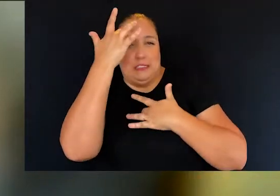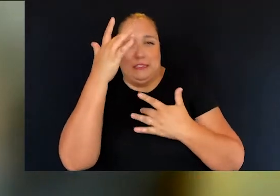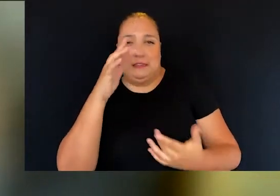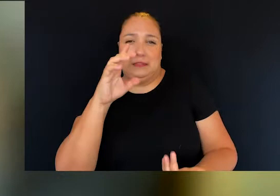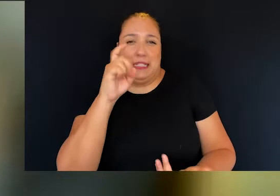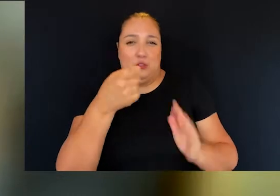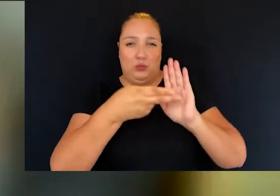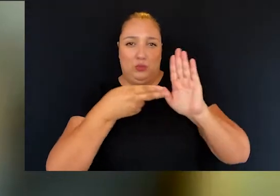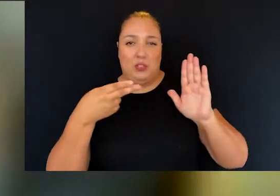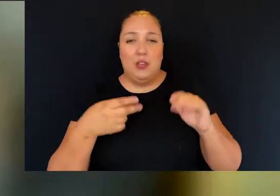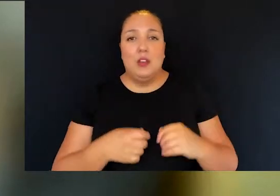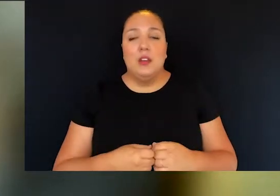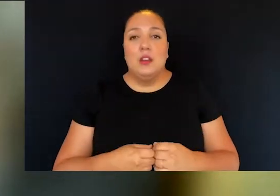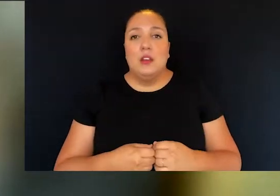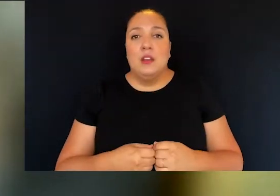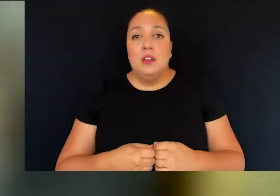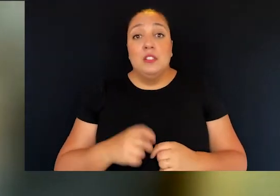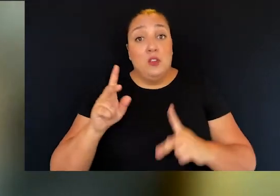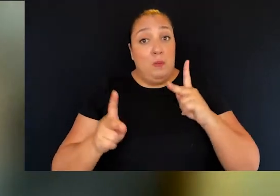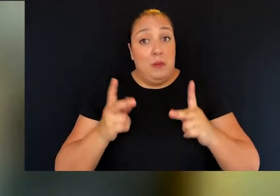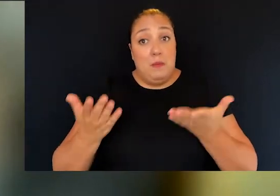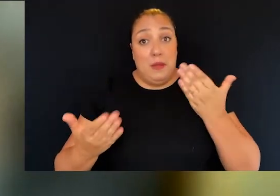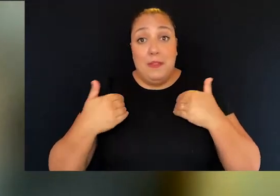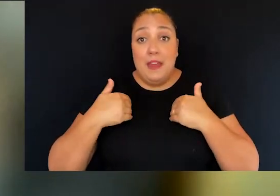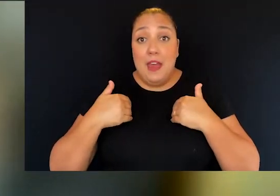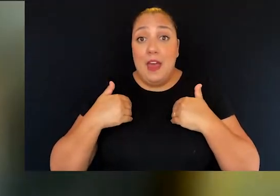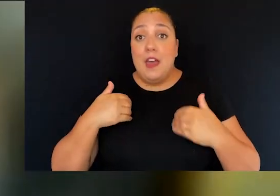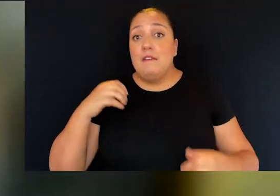So folks who deal with spastic paralysis